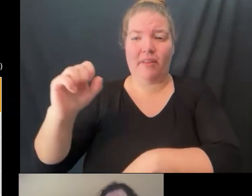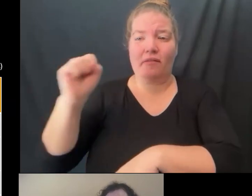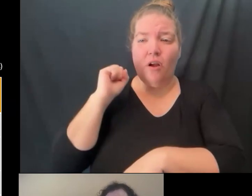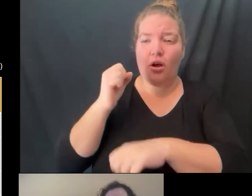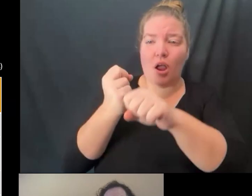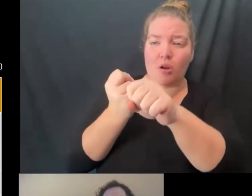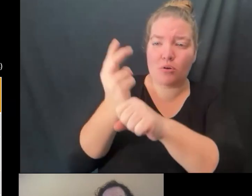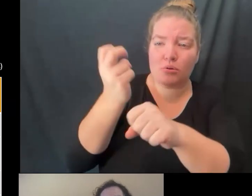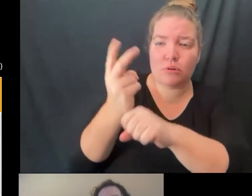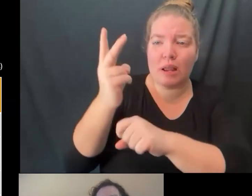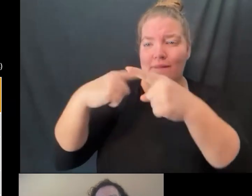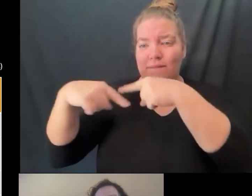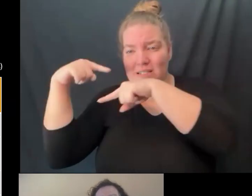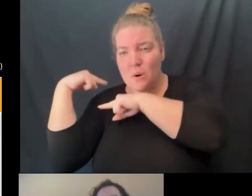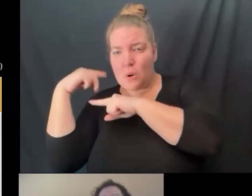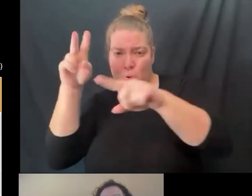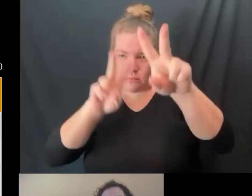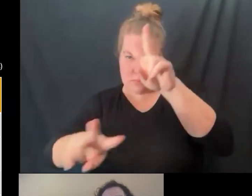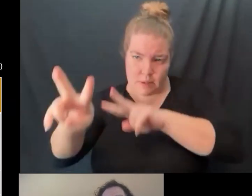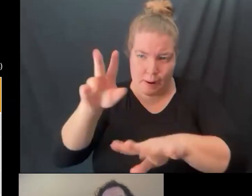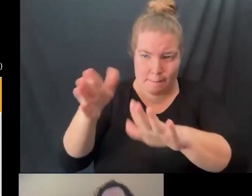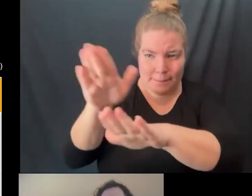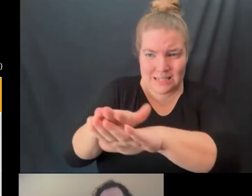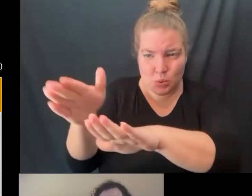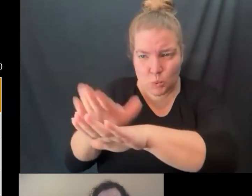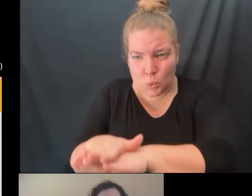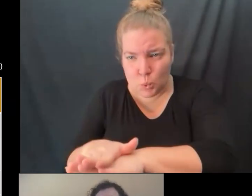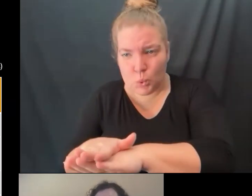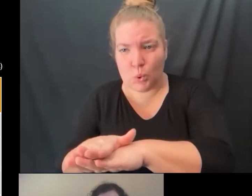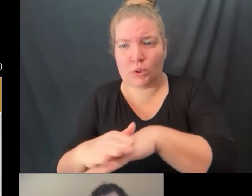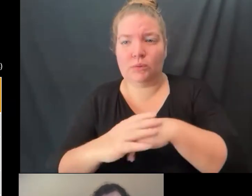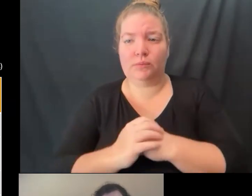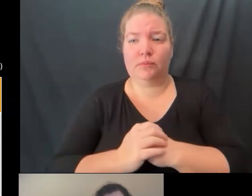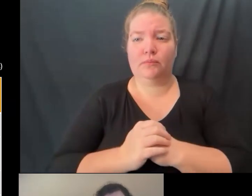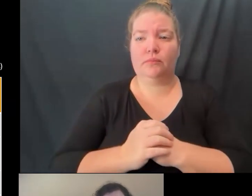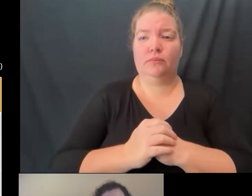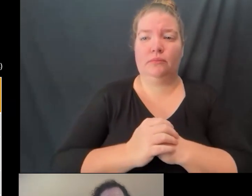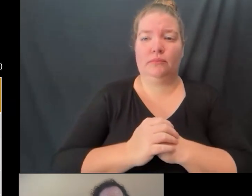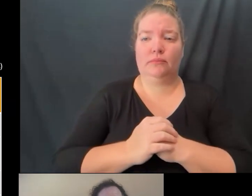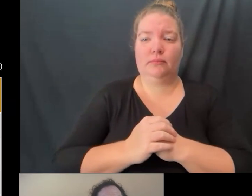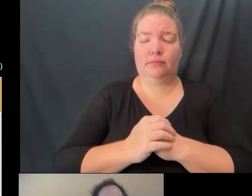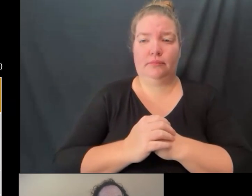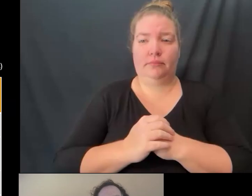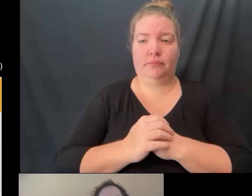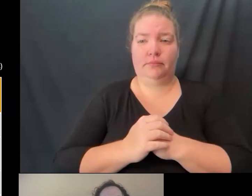possibly-- had to produce every three years and issue an update every year, intervening year. This is something new.